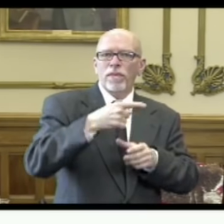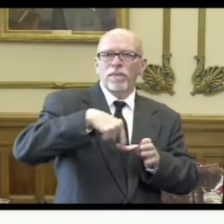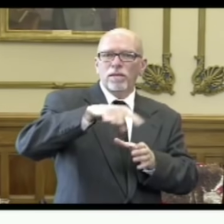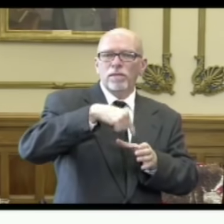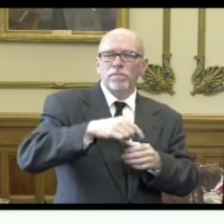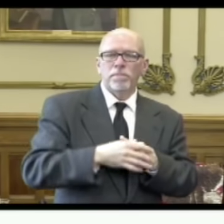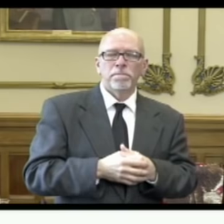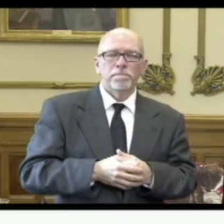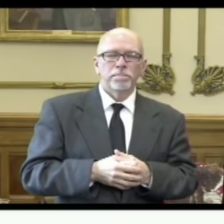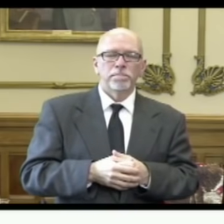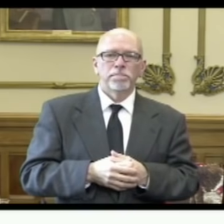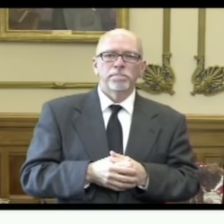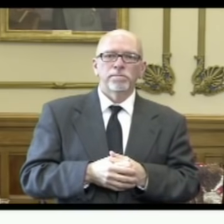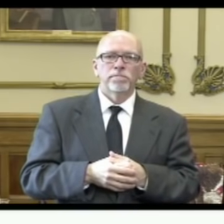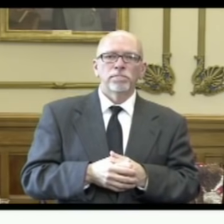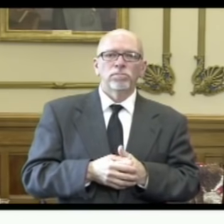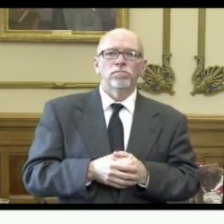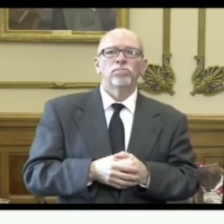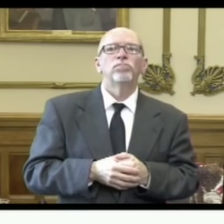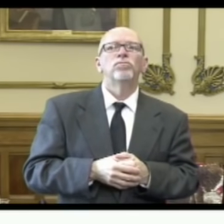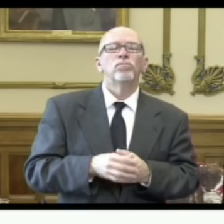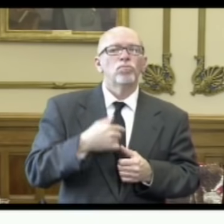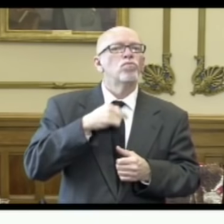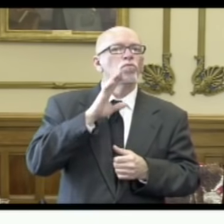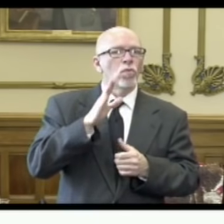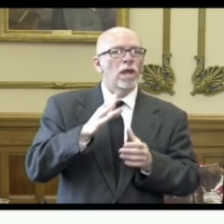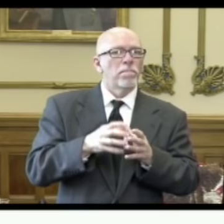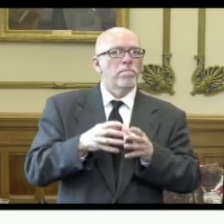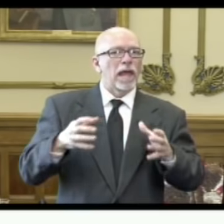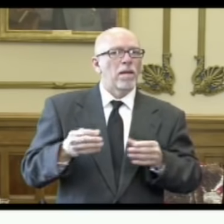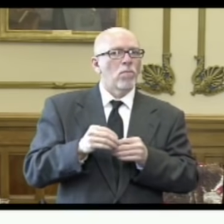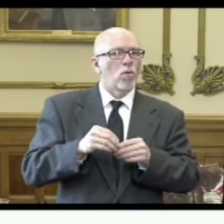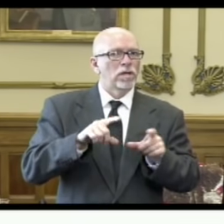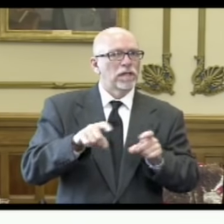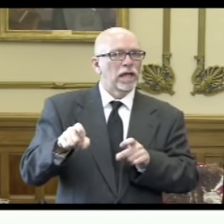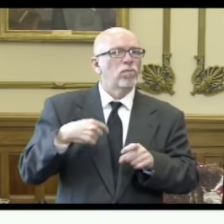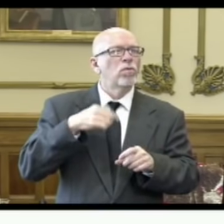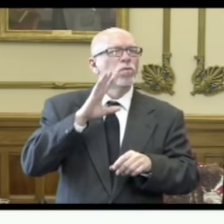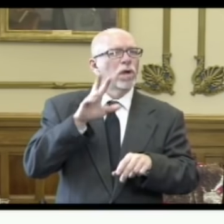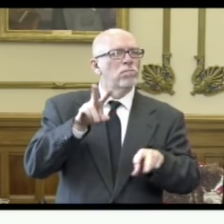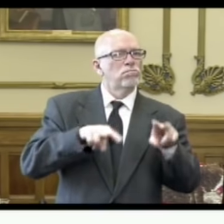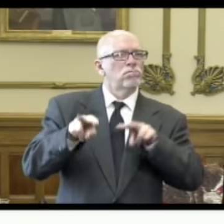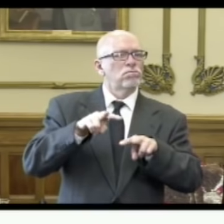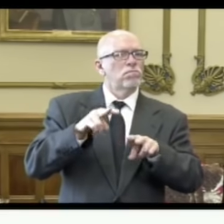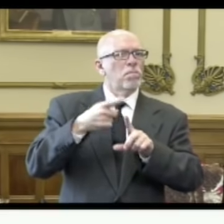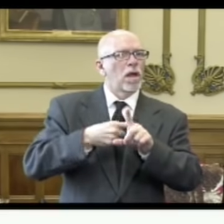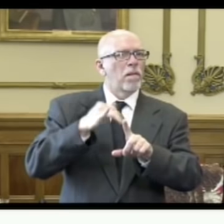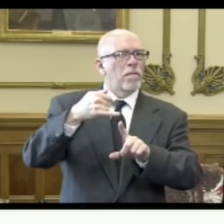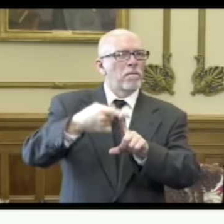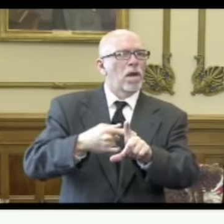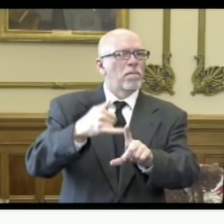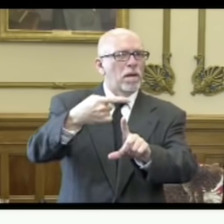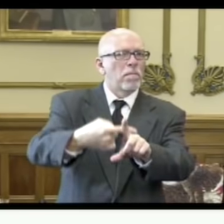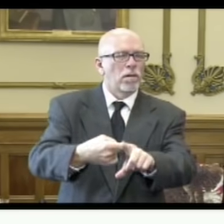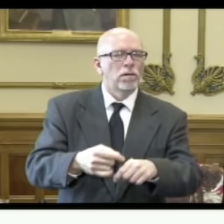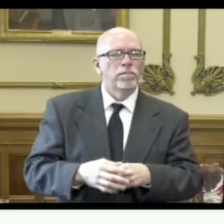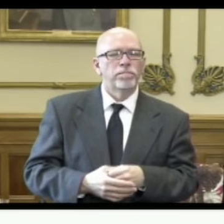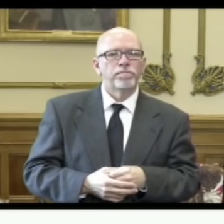ANY SYMPTOMATIC HOOSIER AS WELL AS CLOSE CONTACTS OF POSITIVE CASES WHERE RESIDENTS CONGREGATE LIVING SETTINGS.